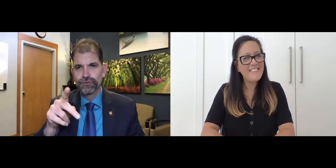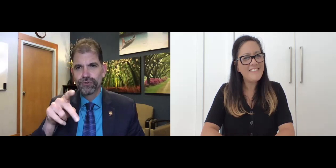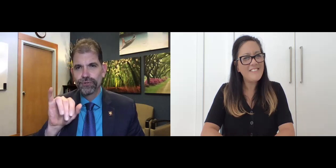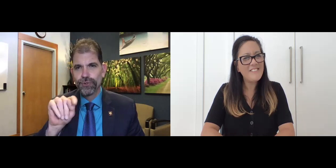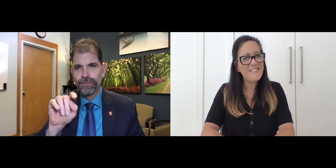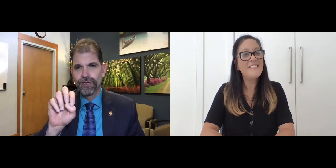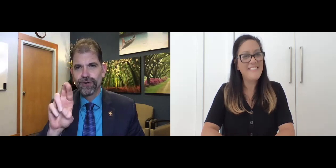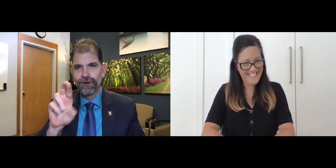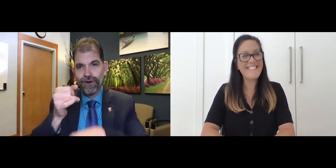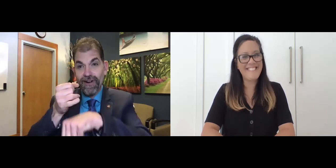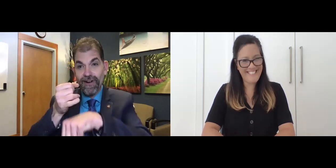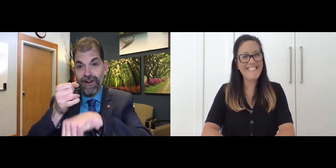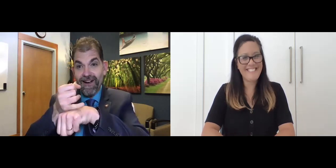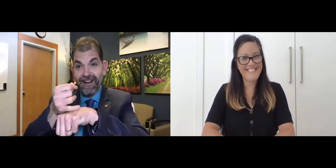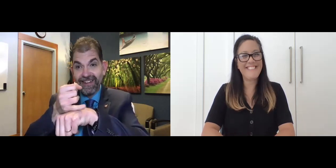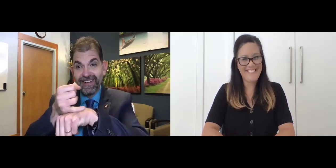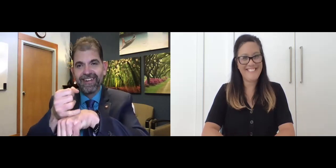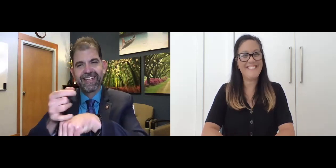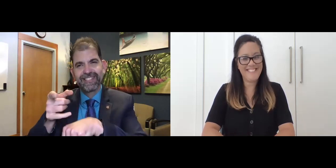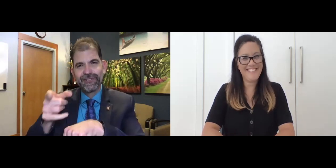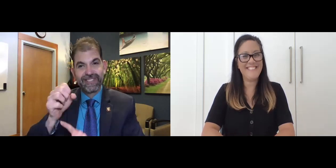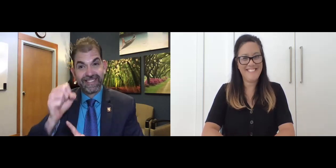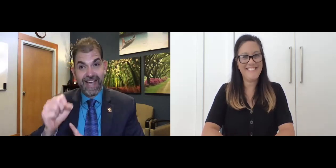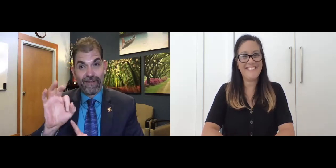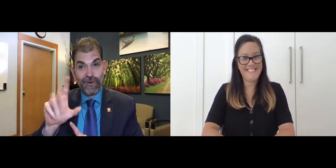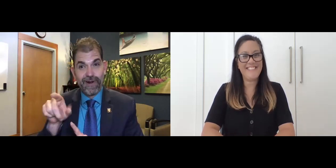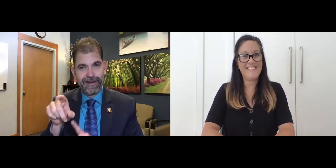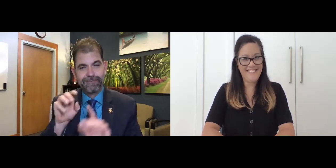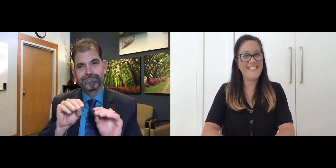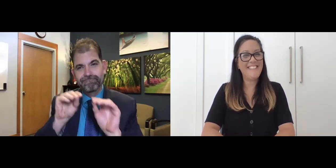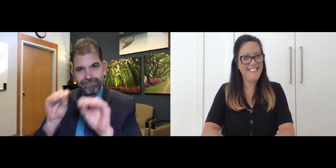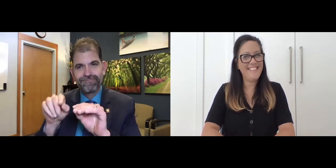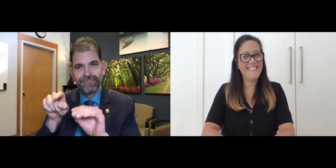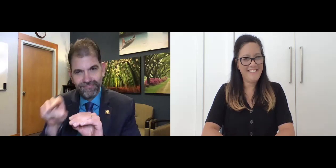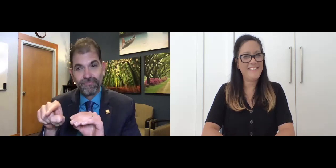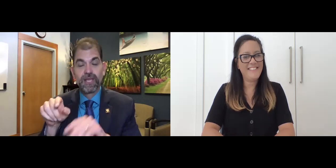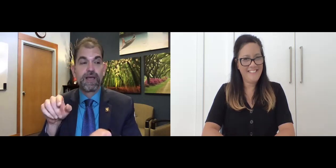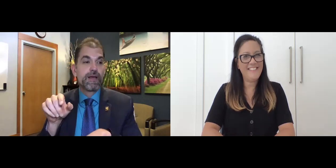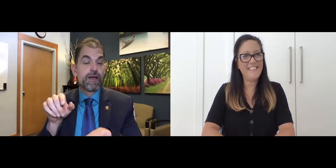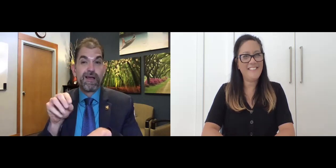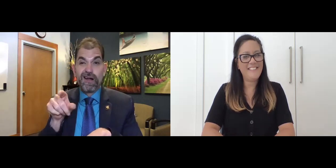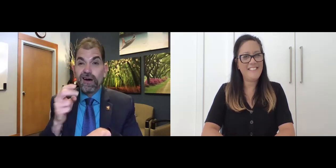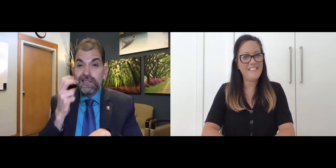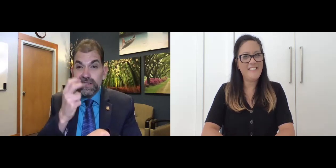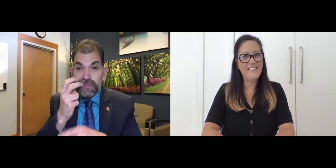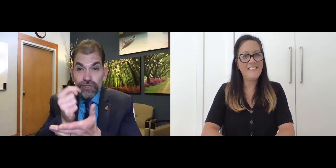Florida called Jupiter Island. It's actually an island in southern Florida.